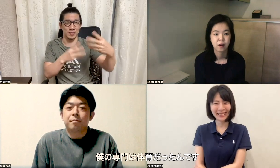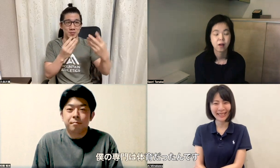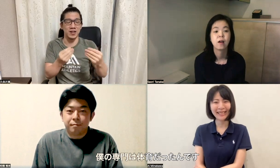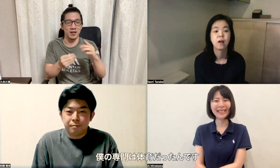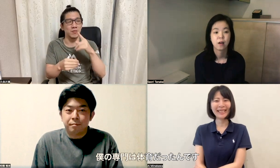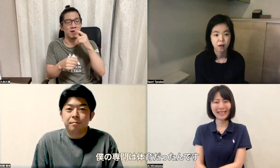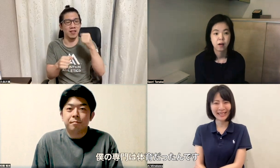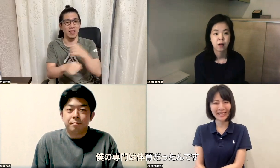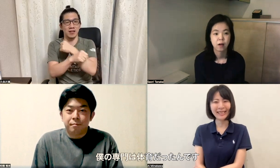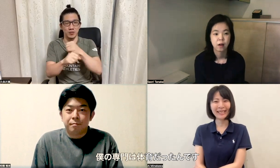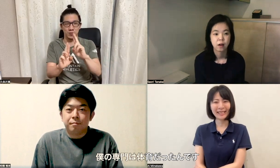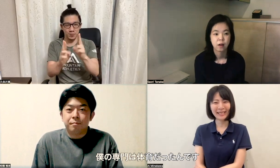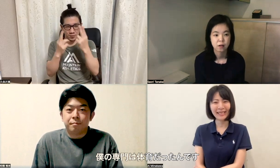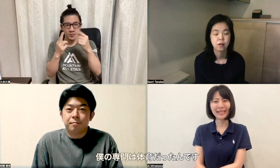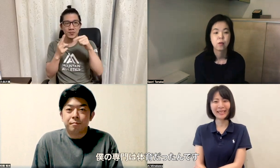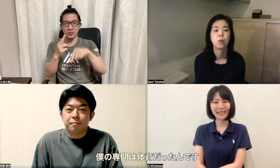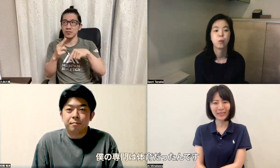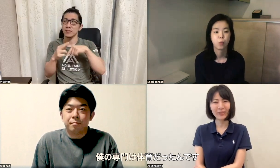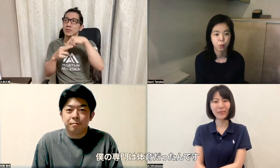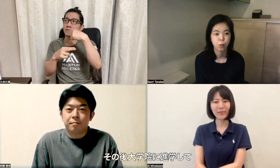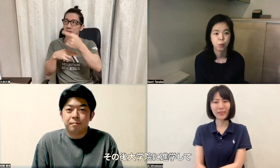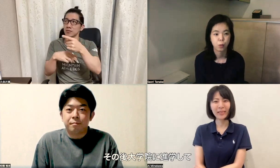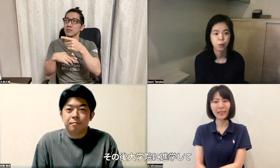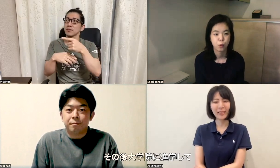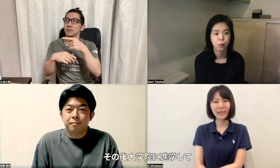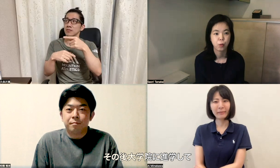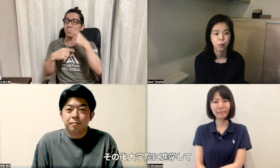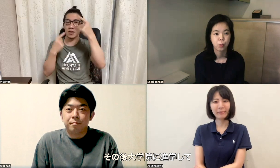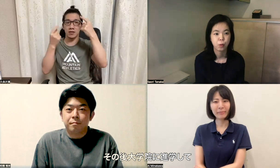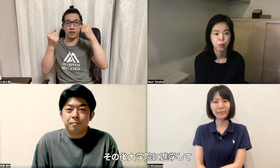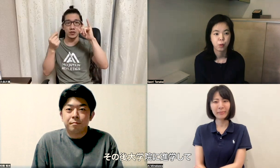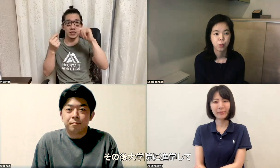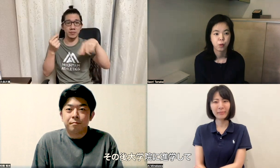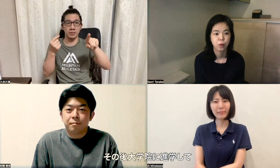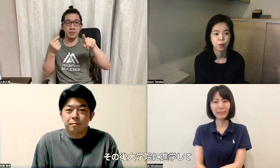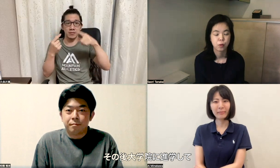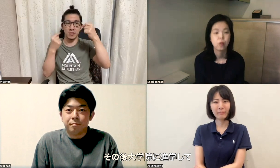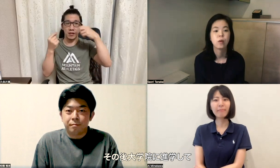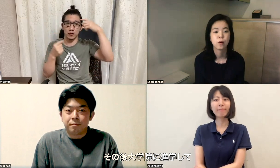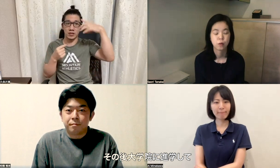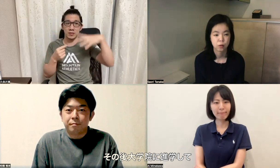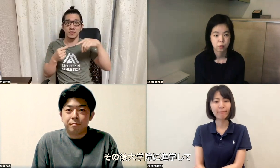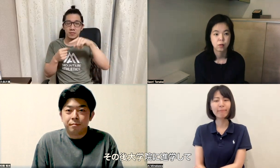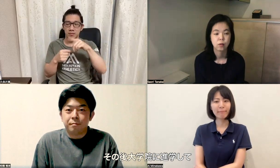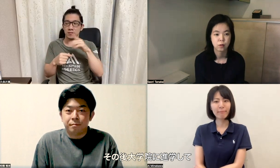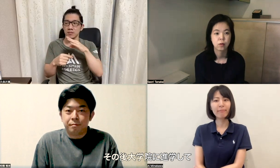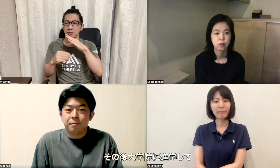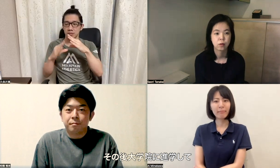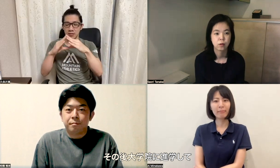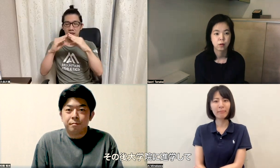but my specialty was physical education. After that, I went to graduate school